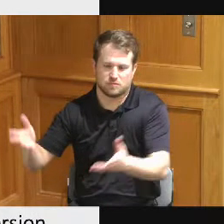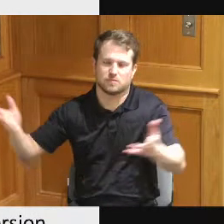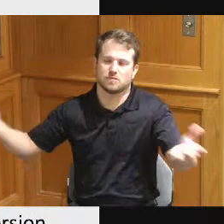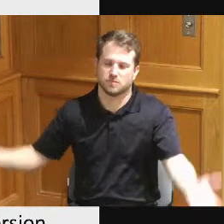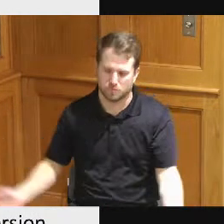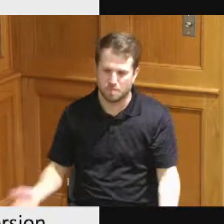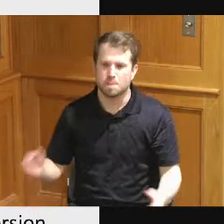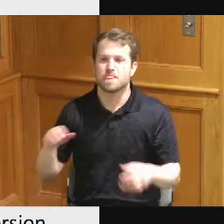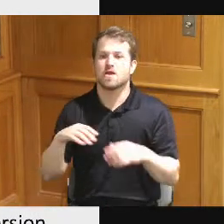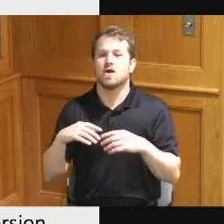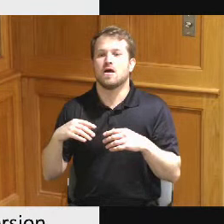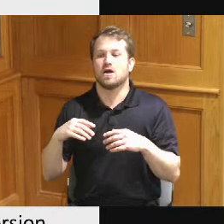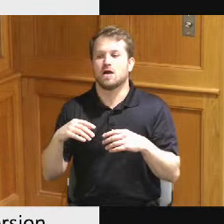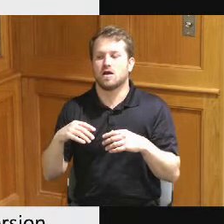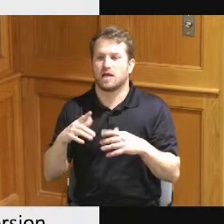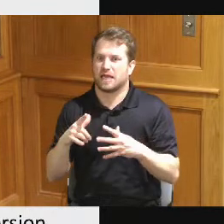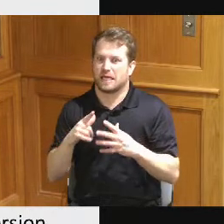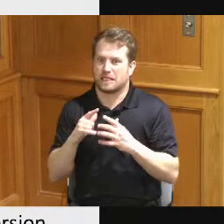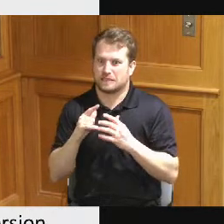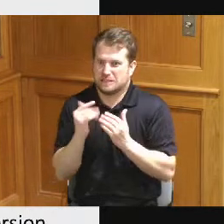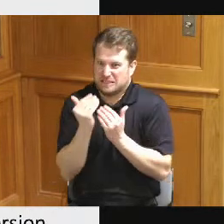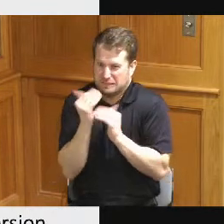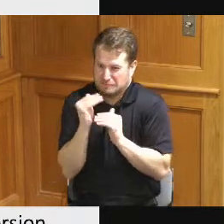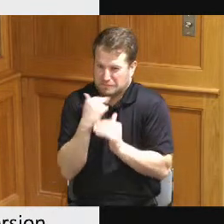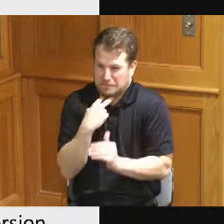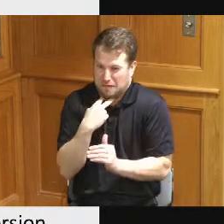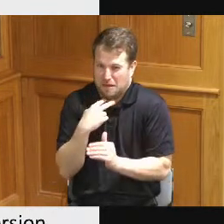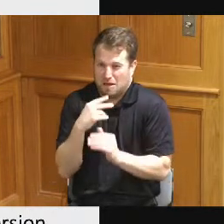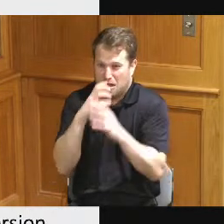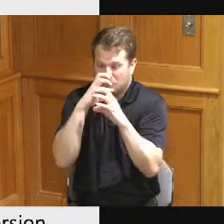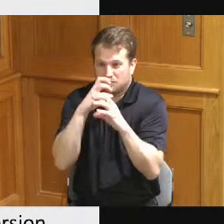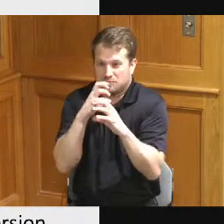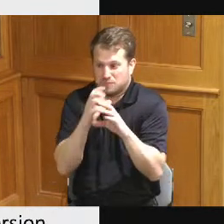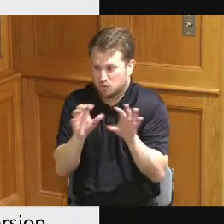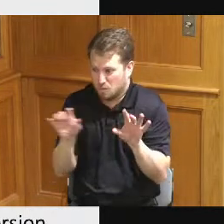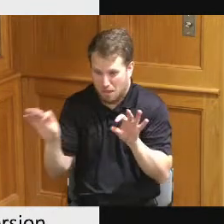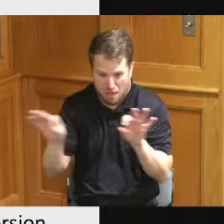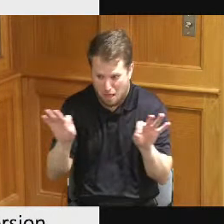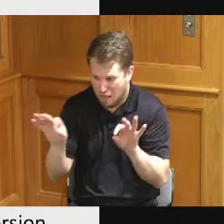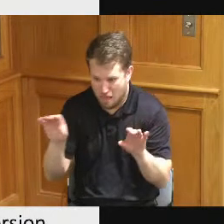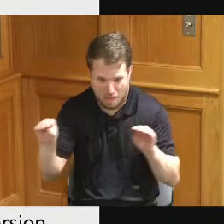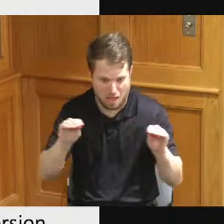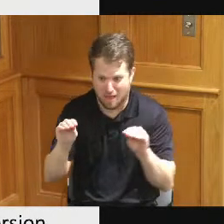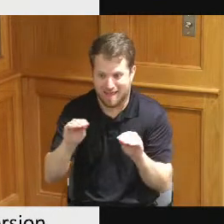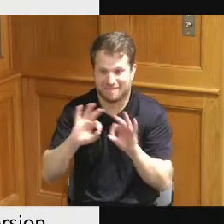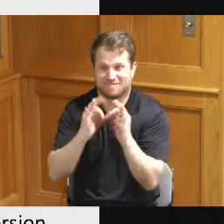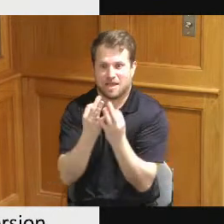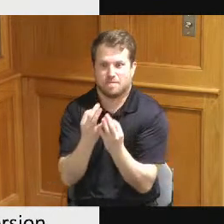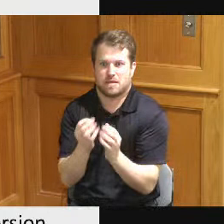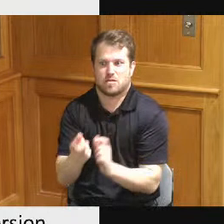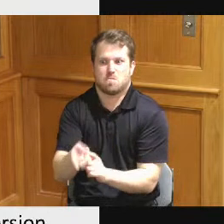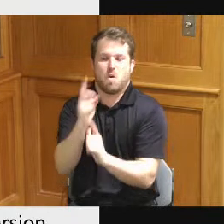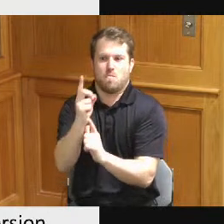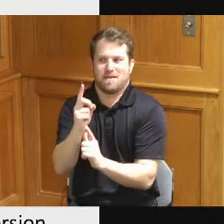it's very very tight in terms of getting families into shelter at the moment that they really need